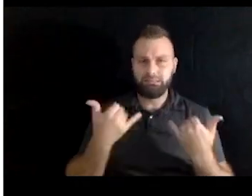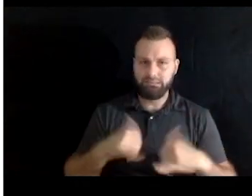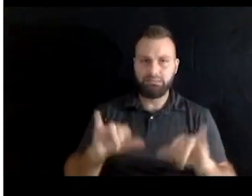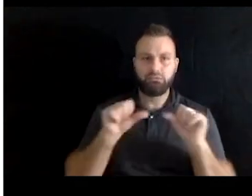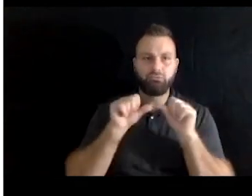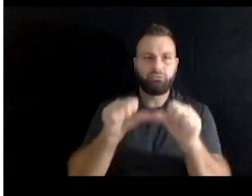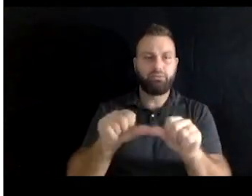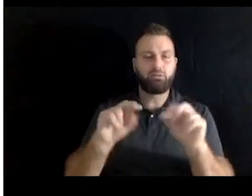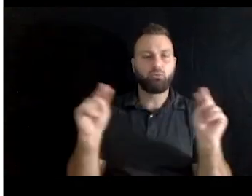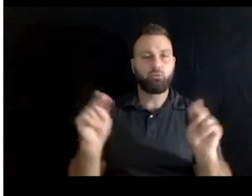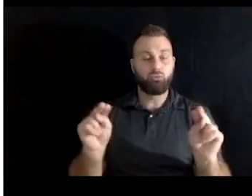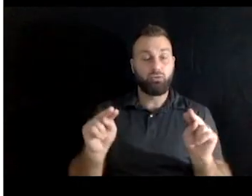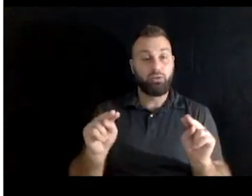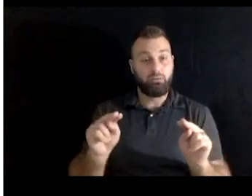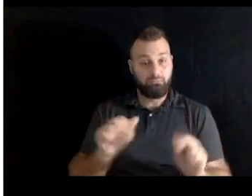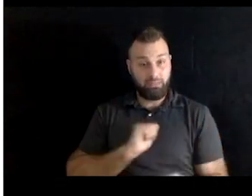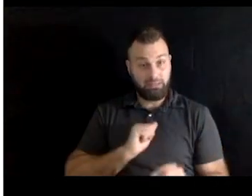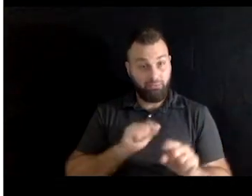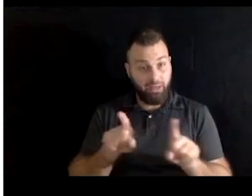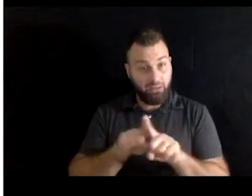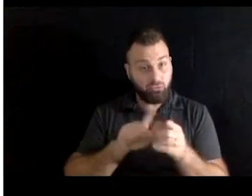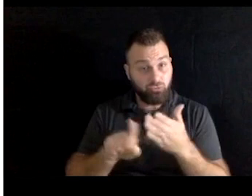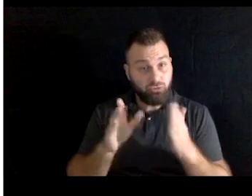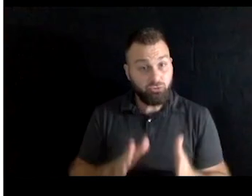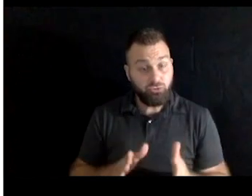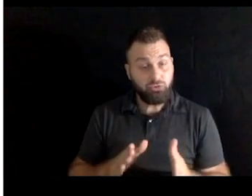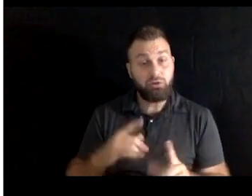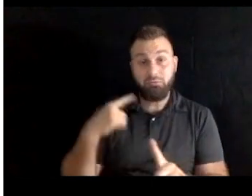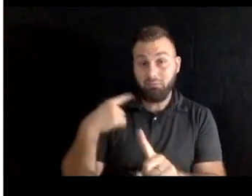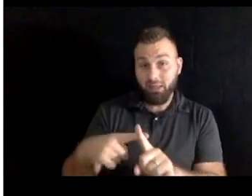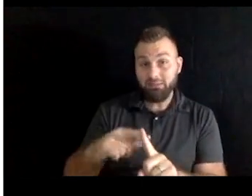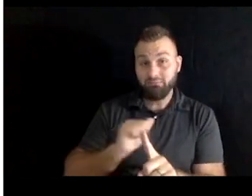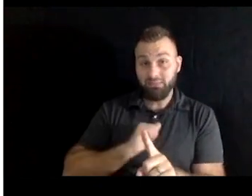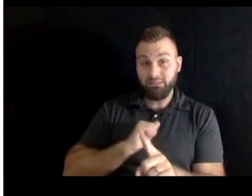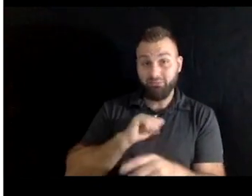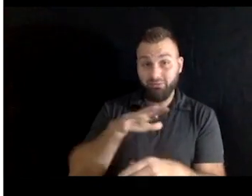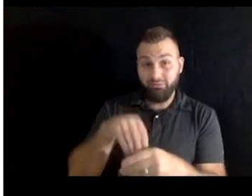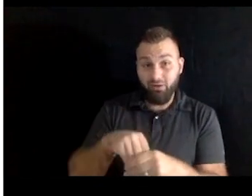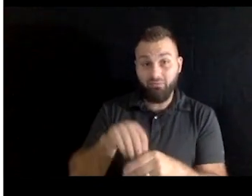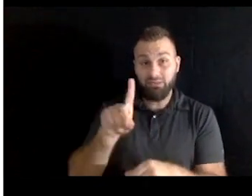I also because of my involvement in the disability. community and my disability.